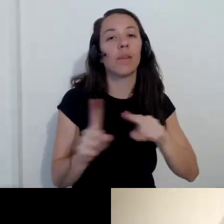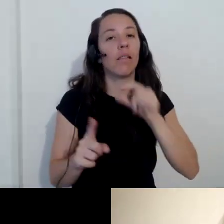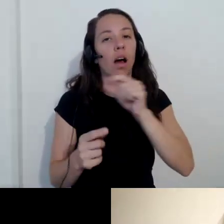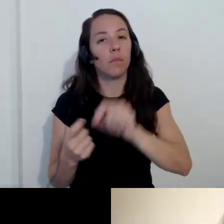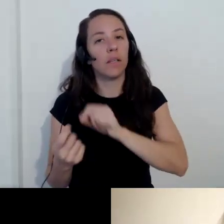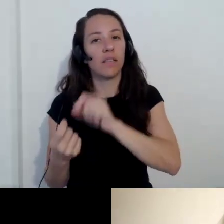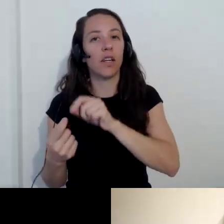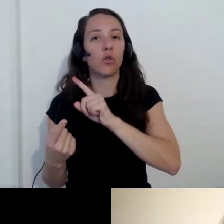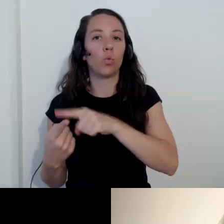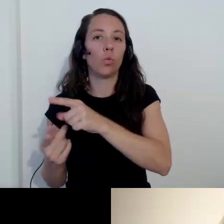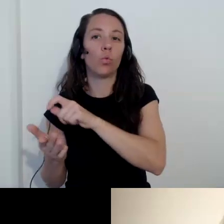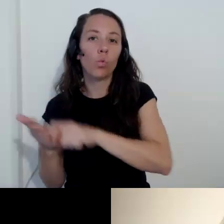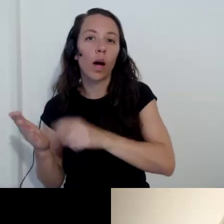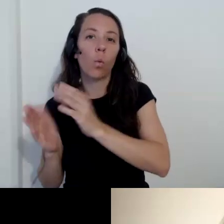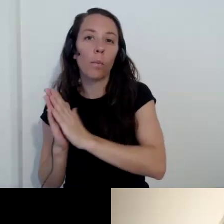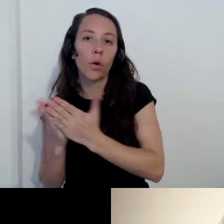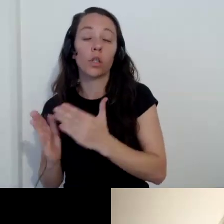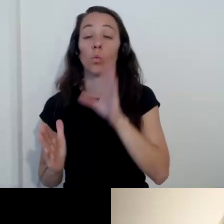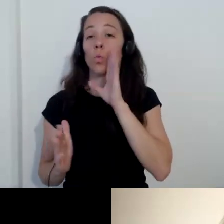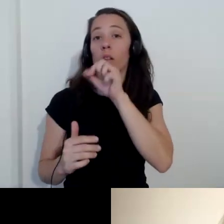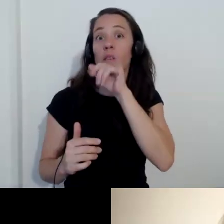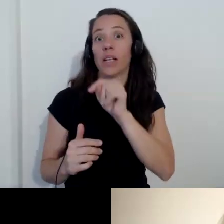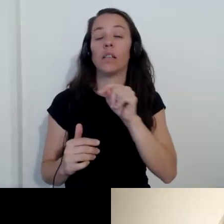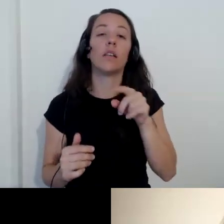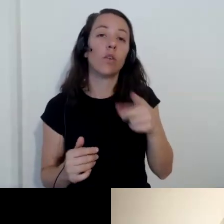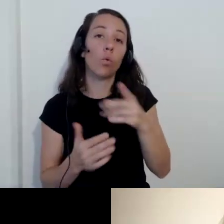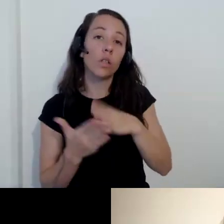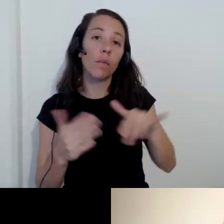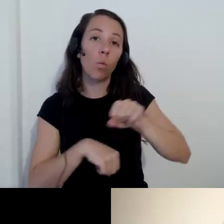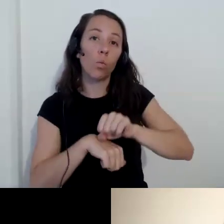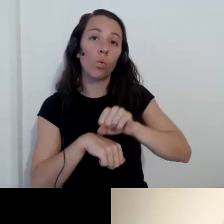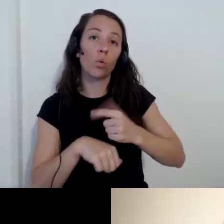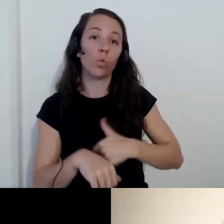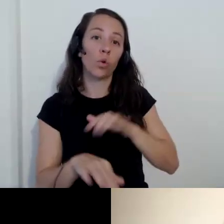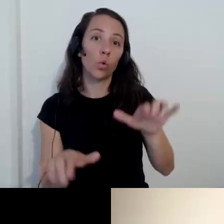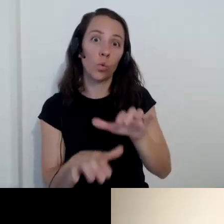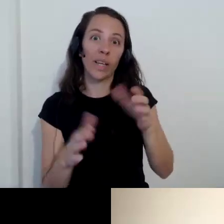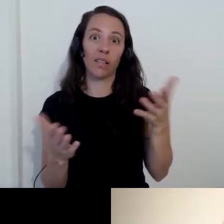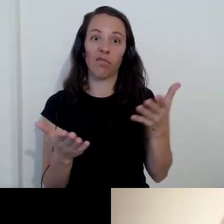as well, some of the work that we are doing at Making Space is more so on the media side,